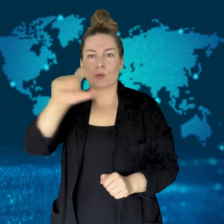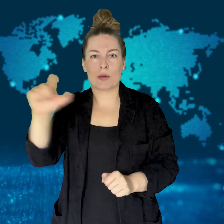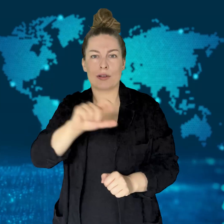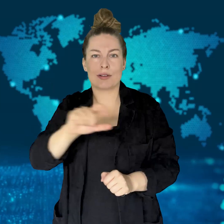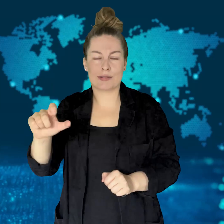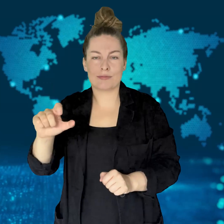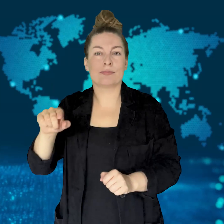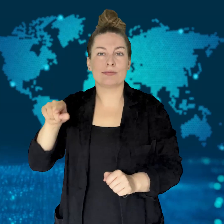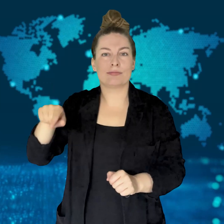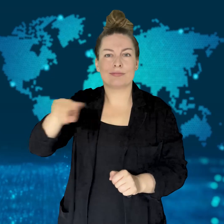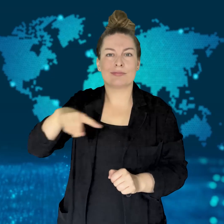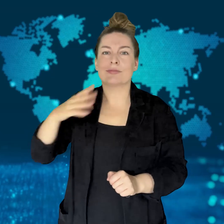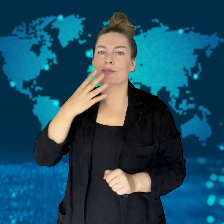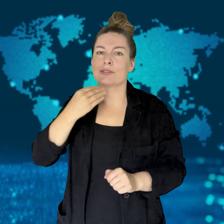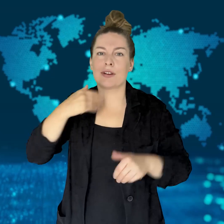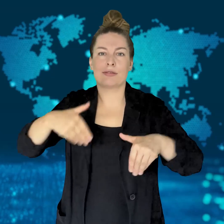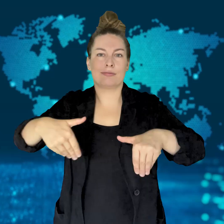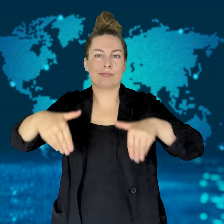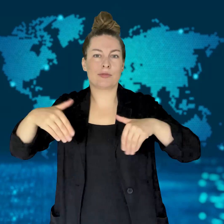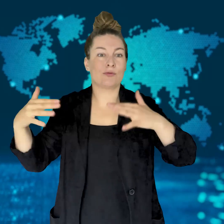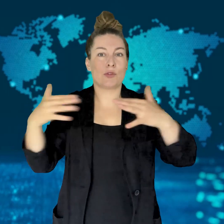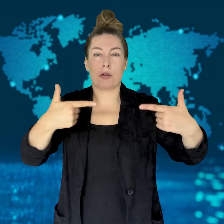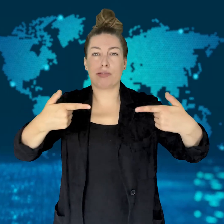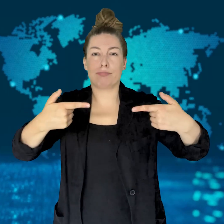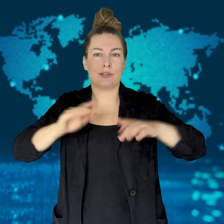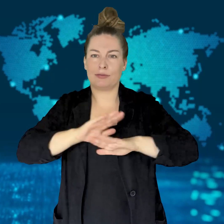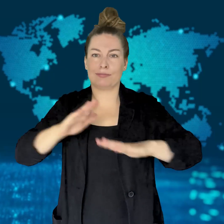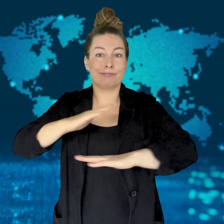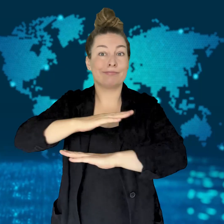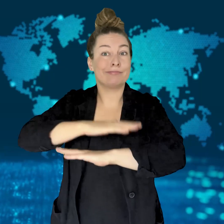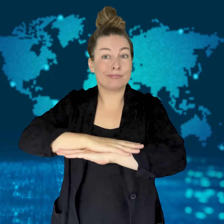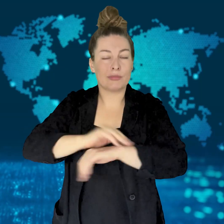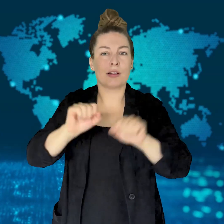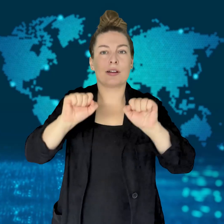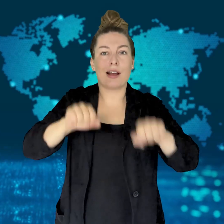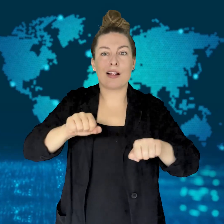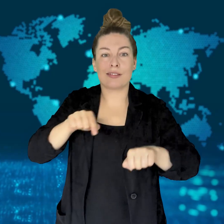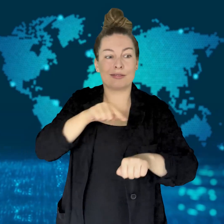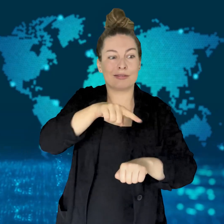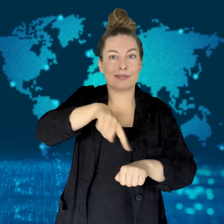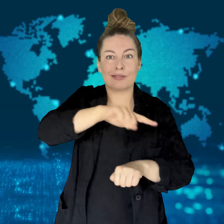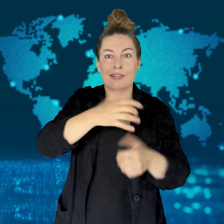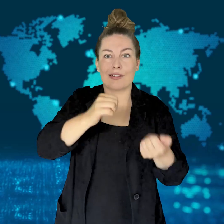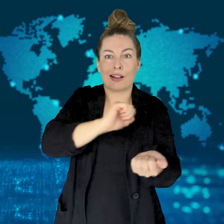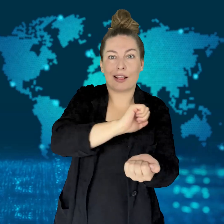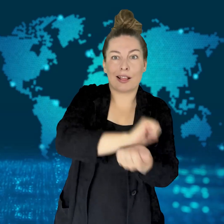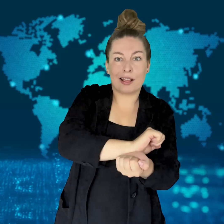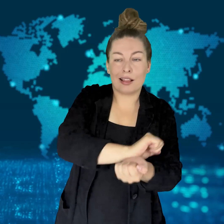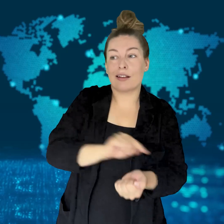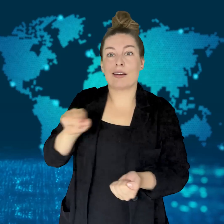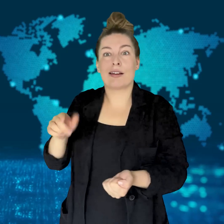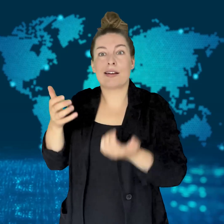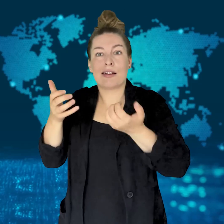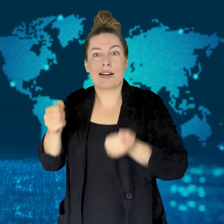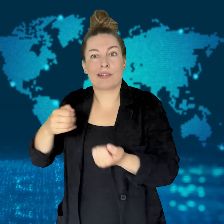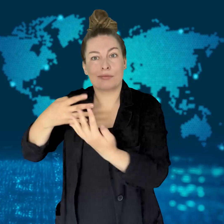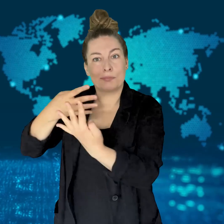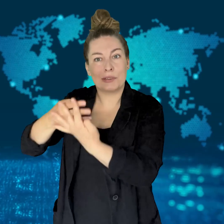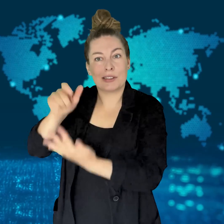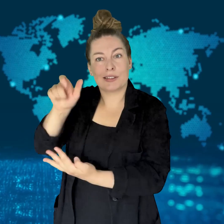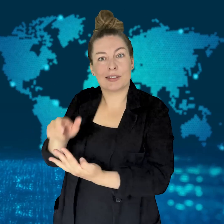and a prisoner-hostage exchange.